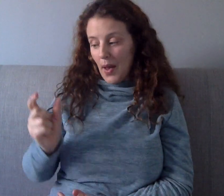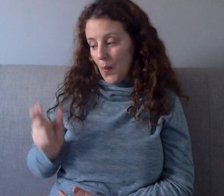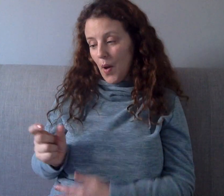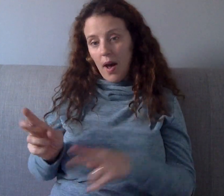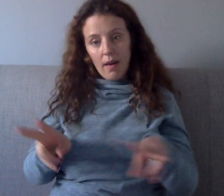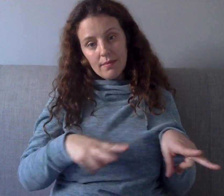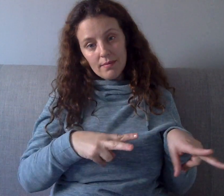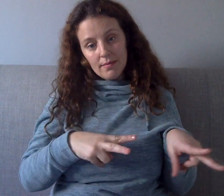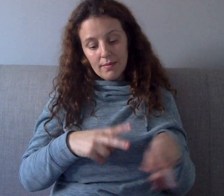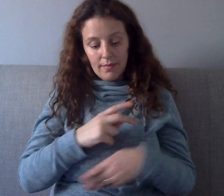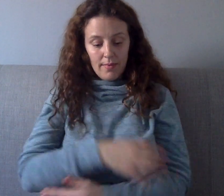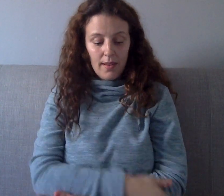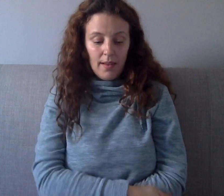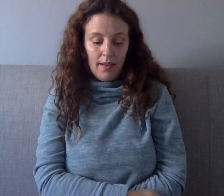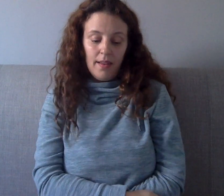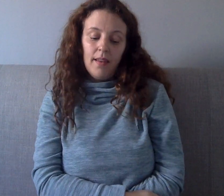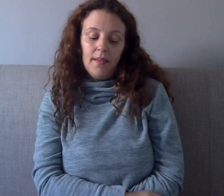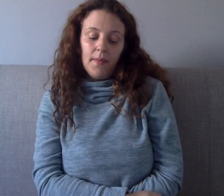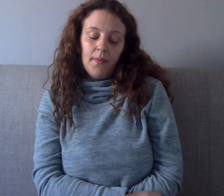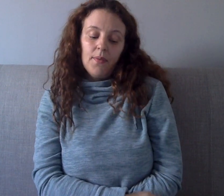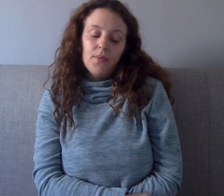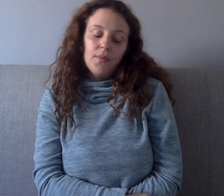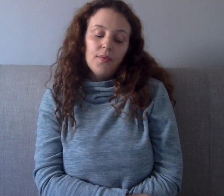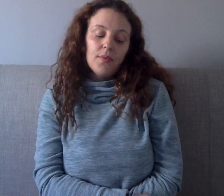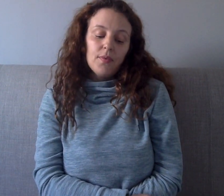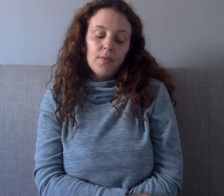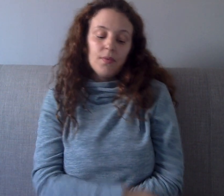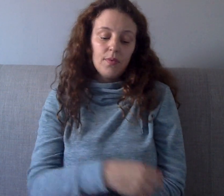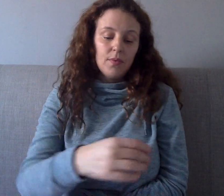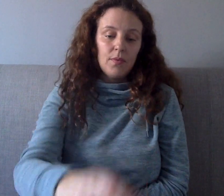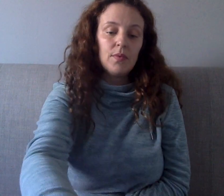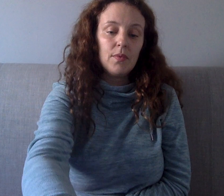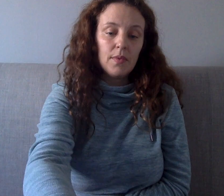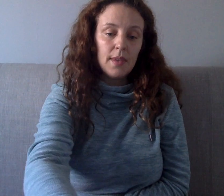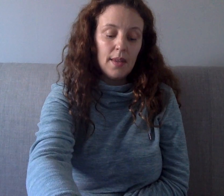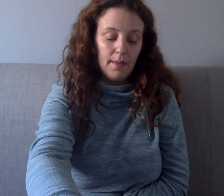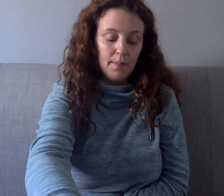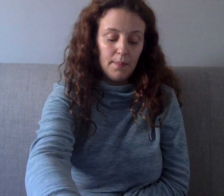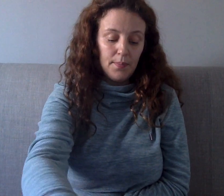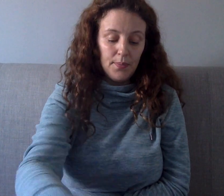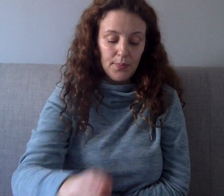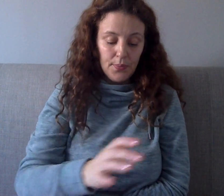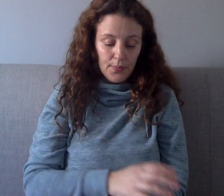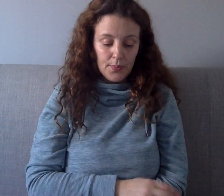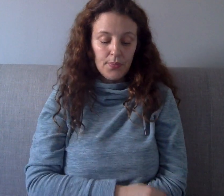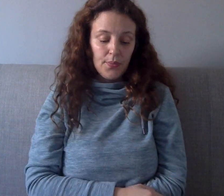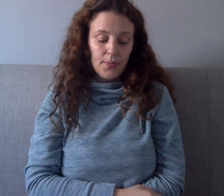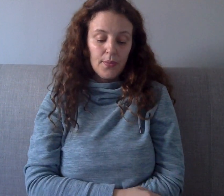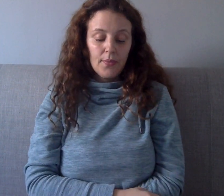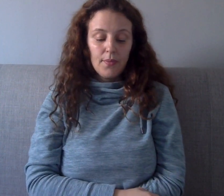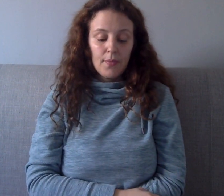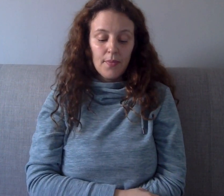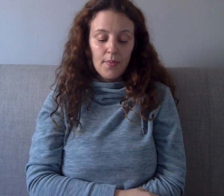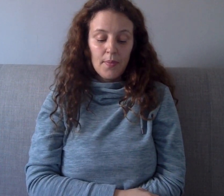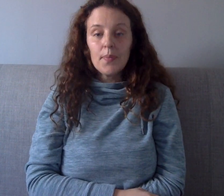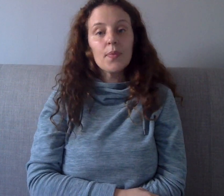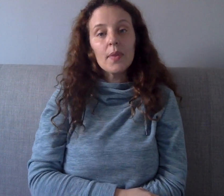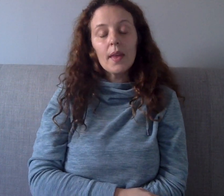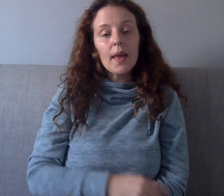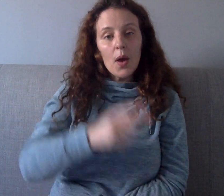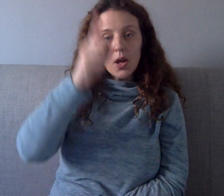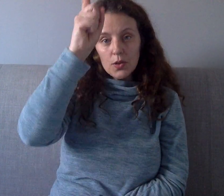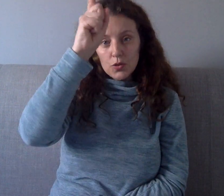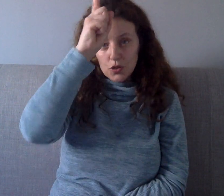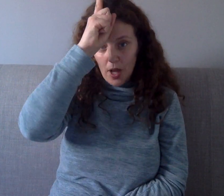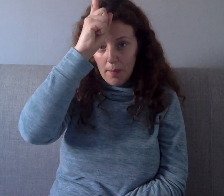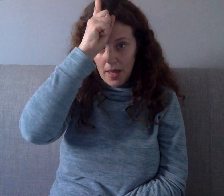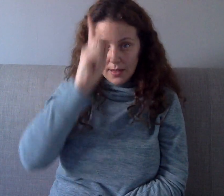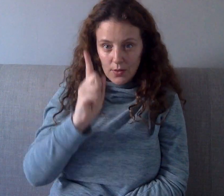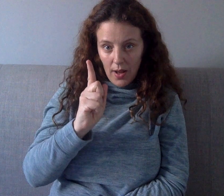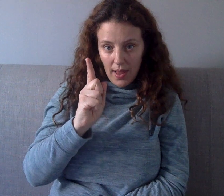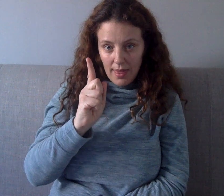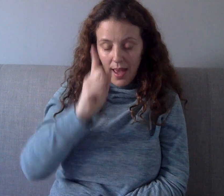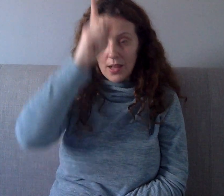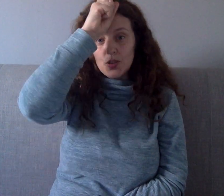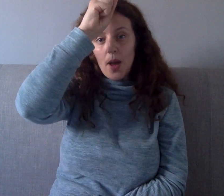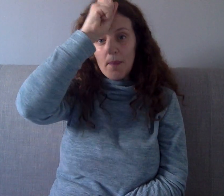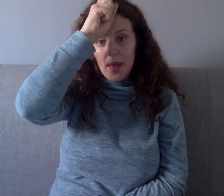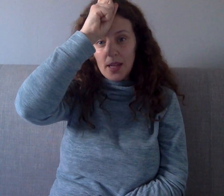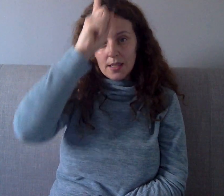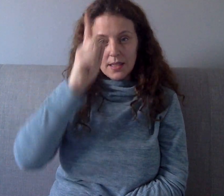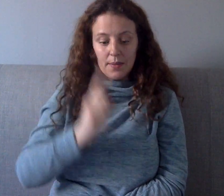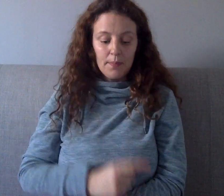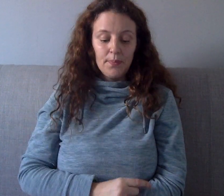GERMAN